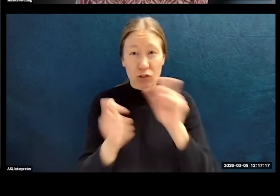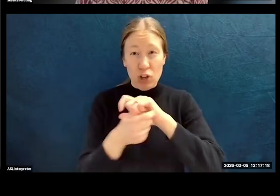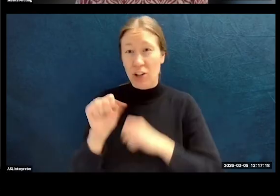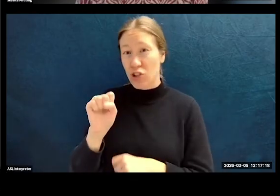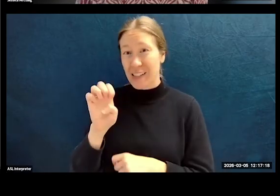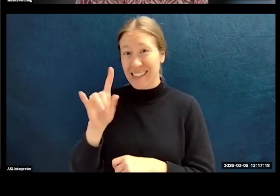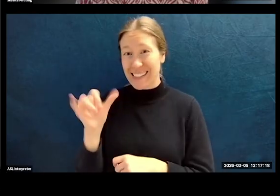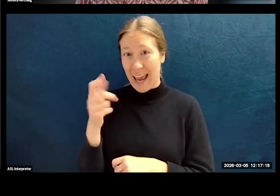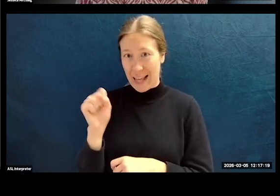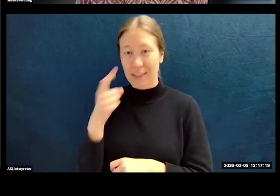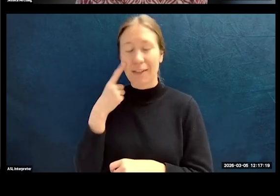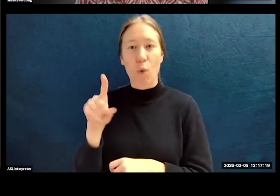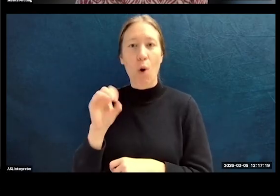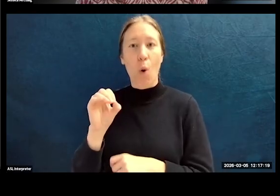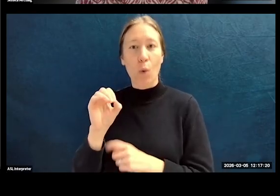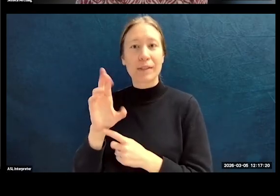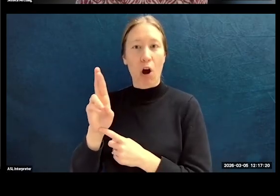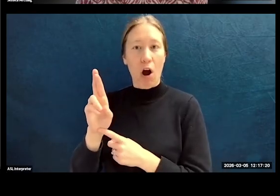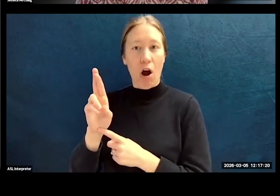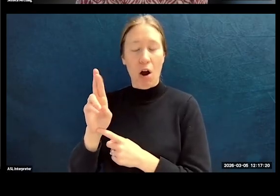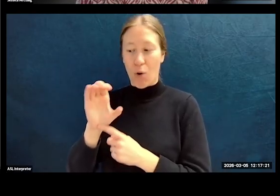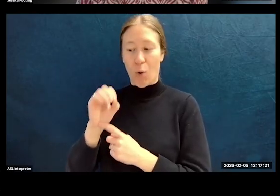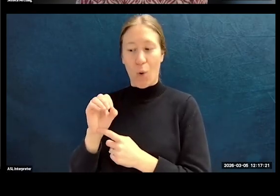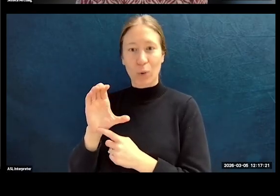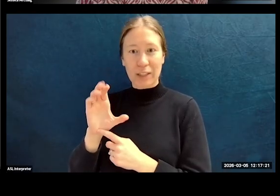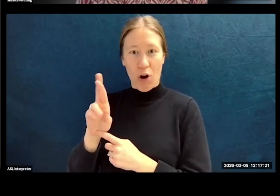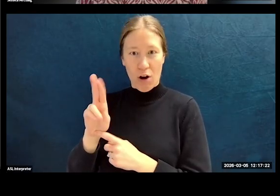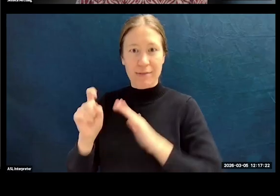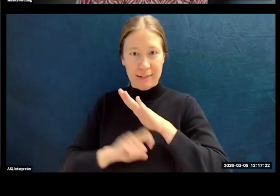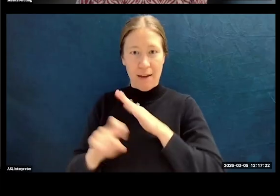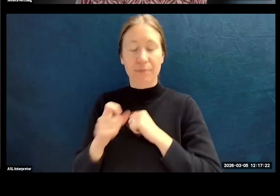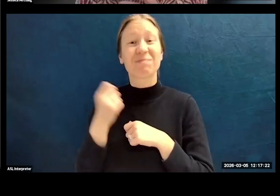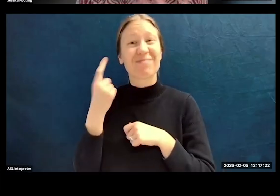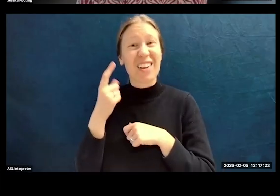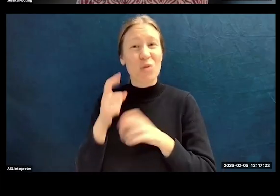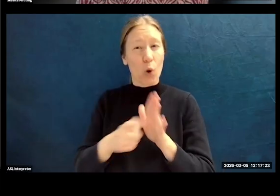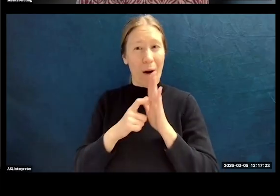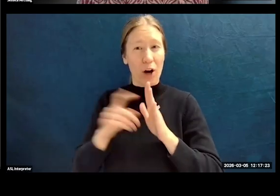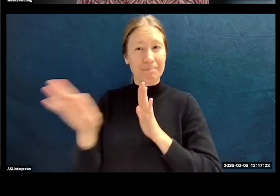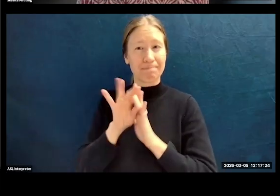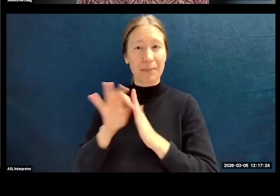So, I need to select a primary document language. Unfortunately, OCR can only run on one language at a time.